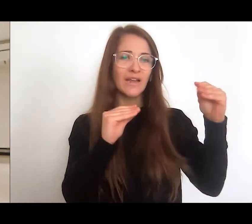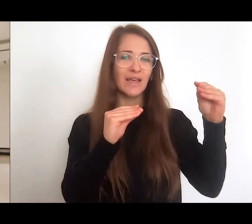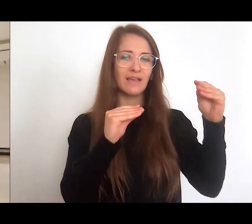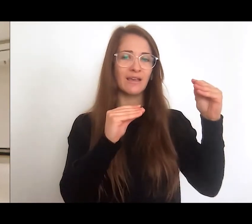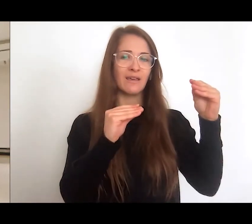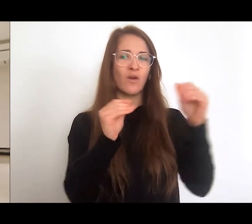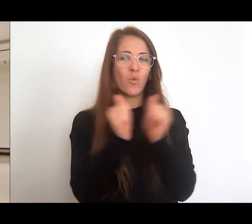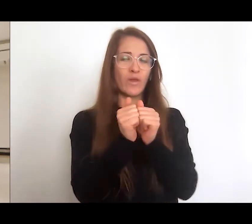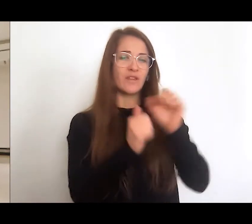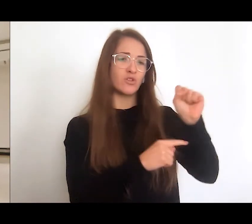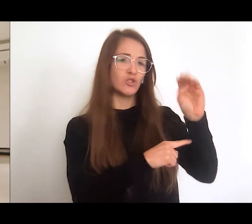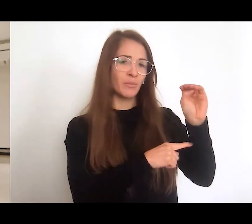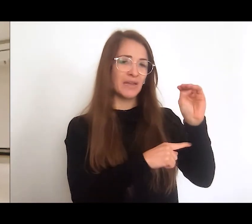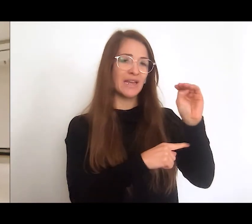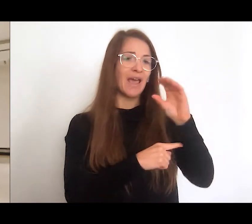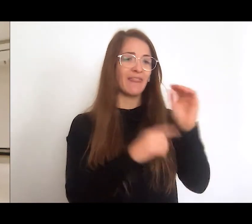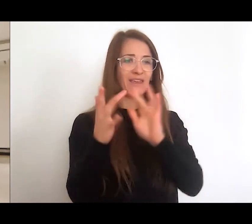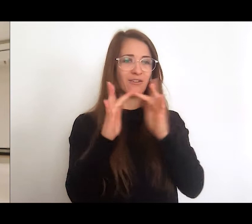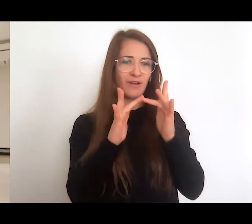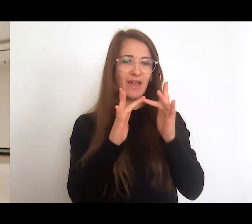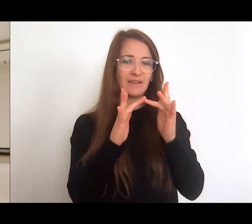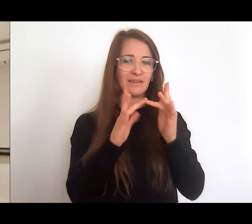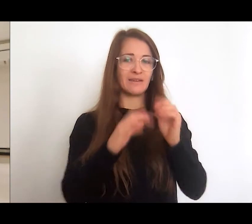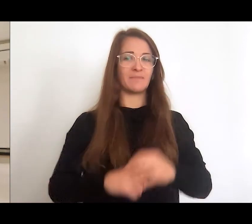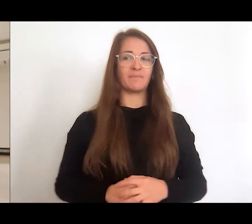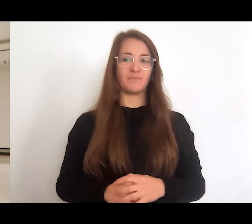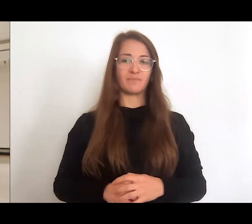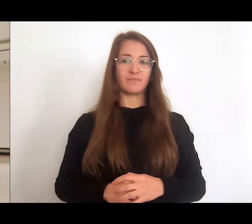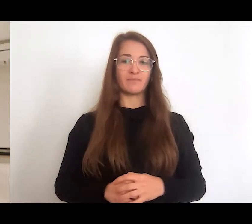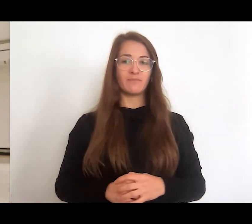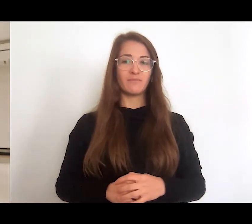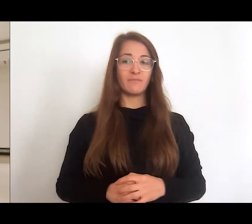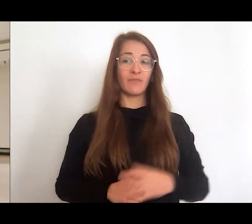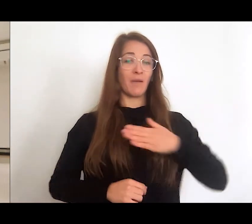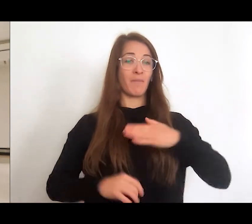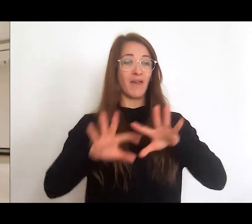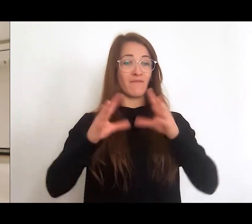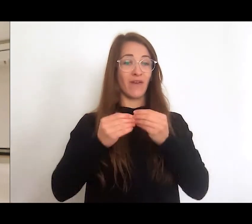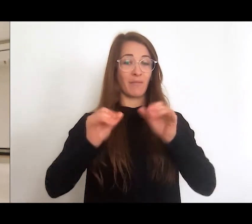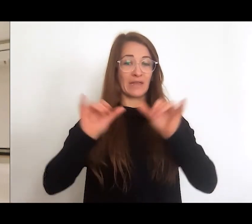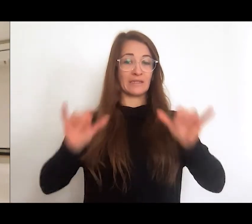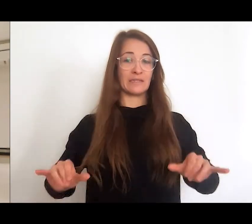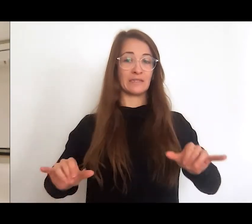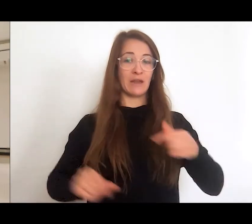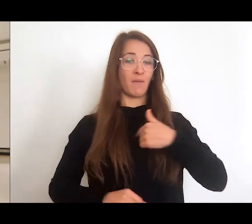INTO MARKETING WITH SOCIAL MEDIA AND THE INTERNET. AND SO, WITHIN MY FAMILY SYSTEM,